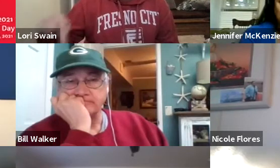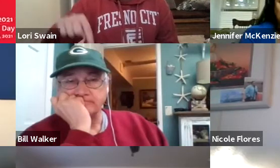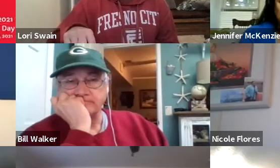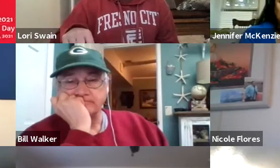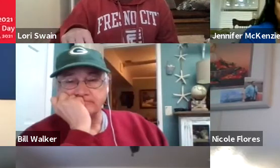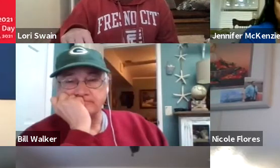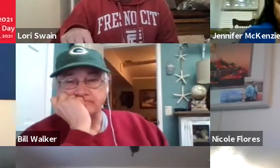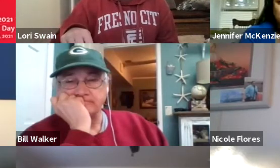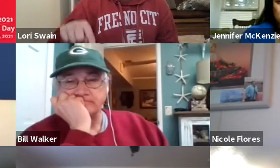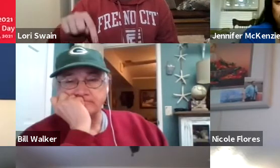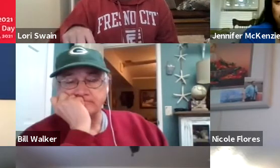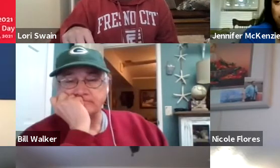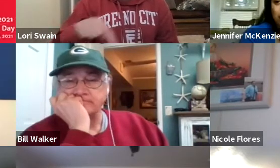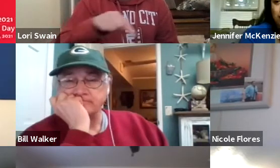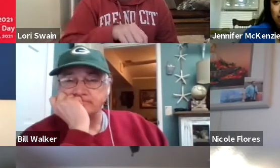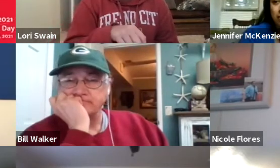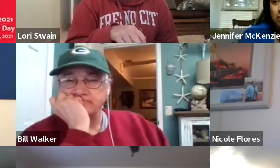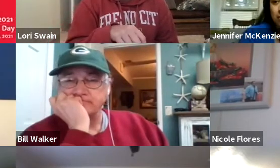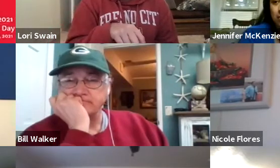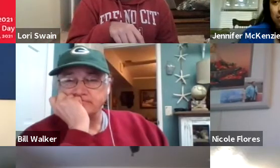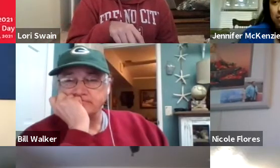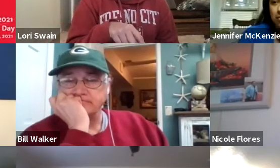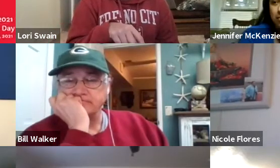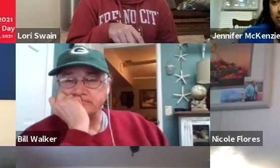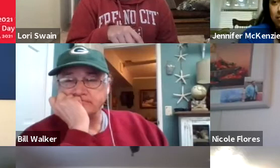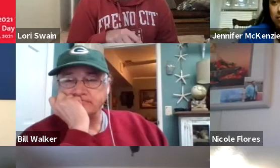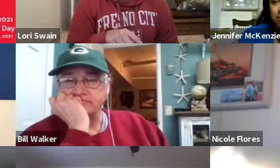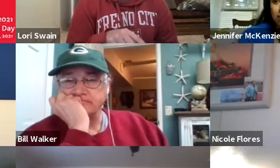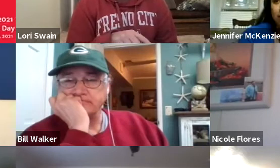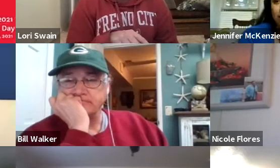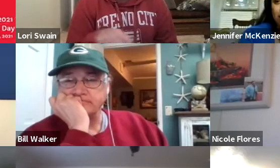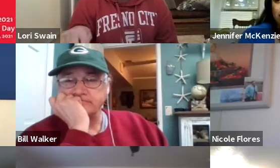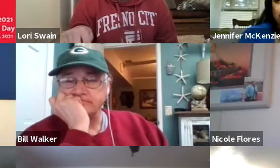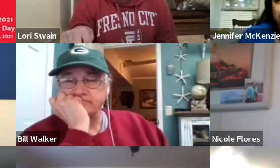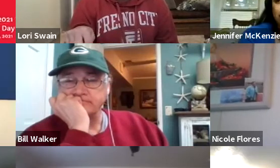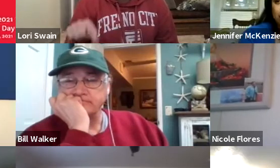until they take this. And I don't want them taking this until they take this. And I was like, okay, so you want this certificate to